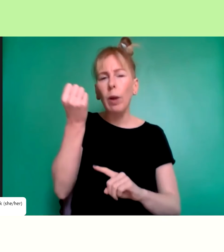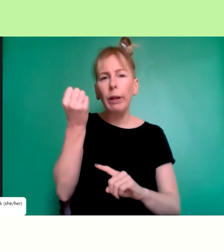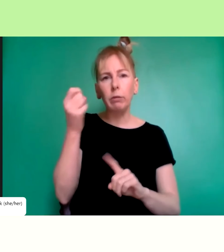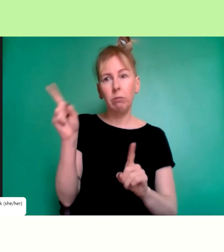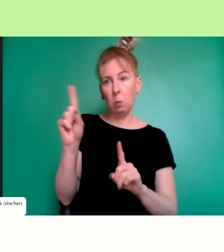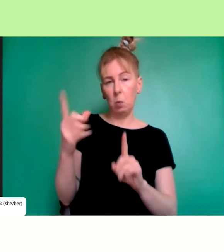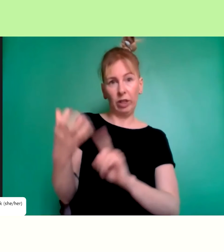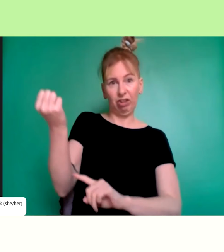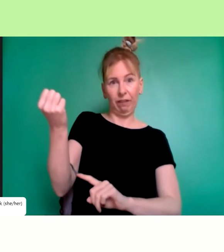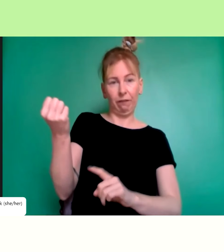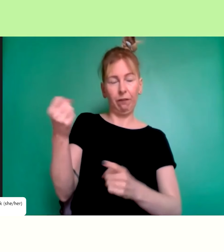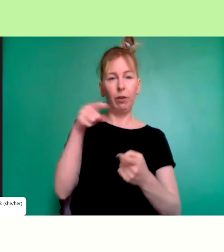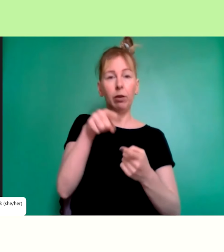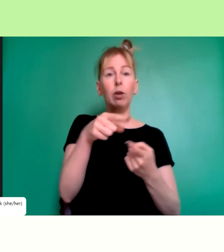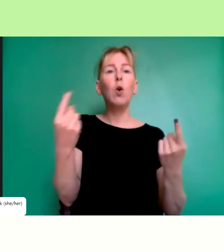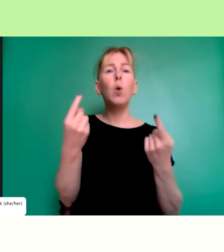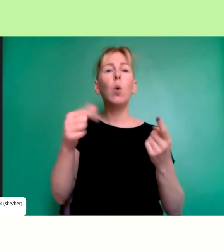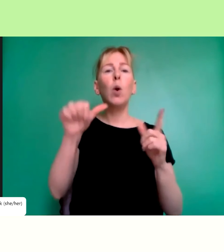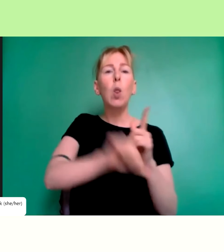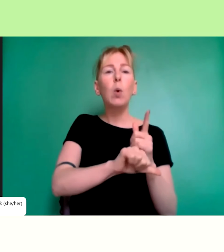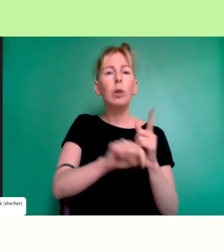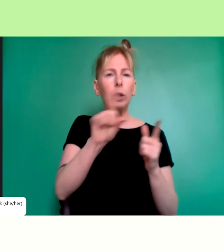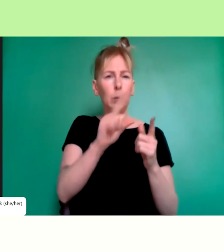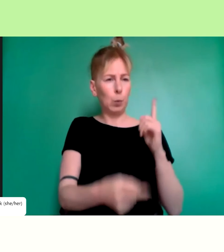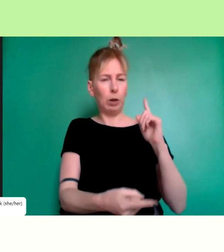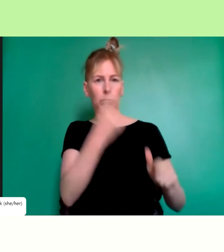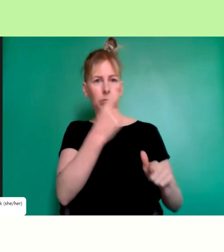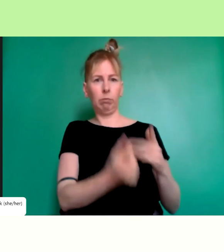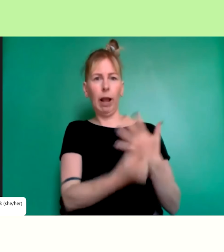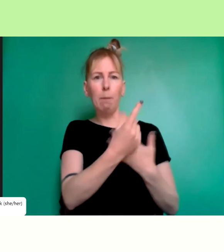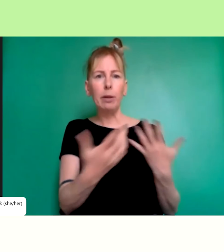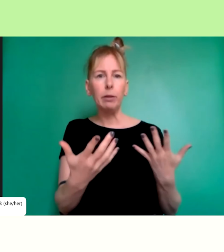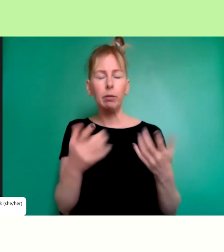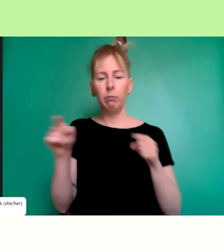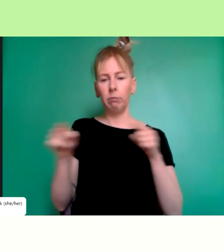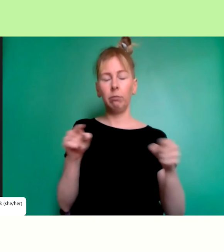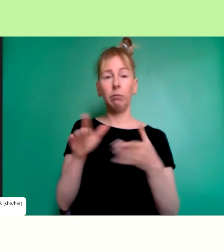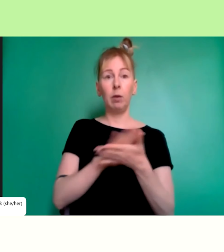So in an adversarial conflict resolution process, ultimately, we are trying to